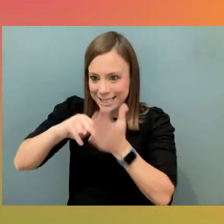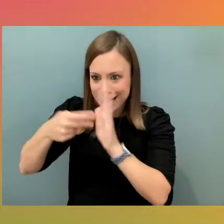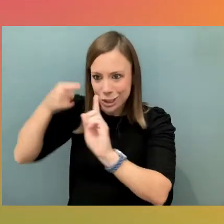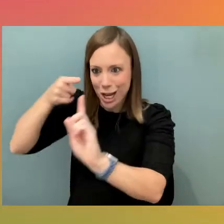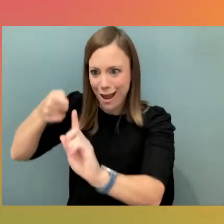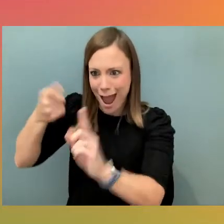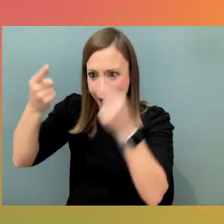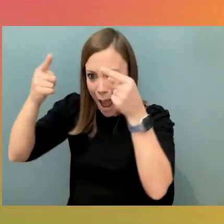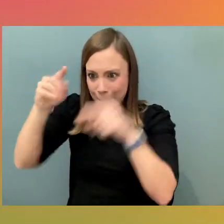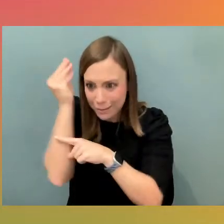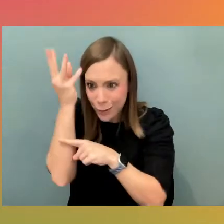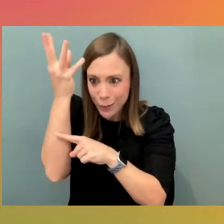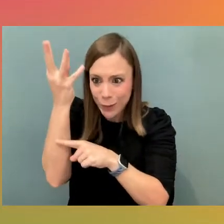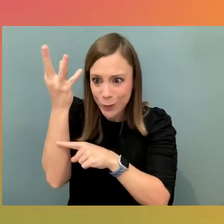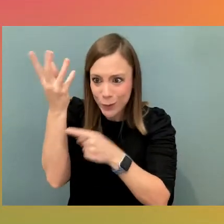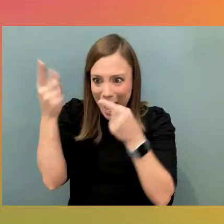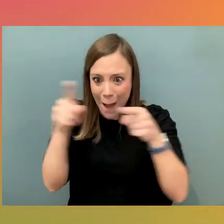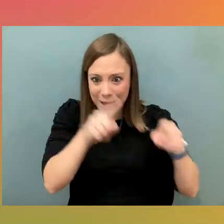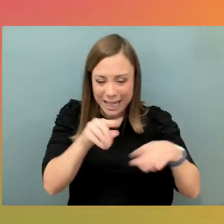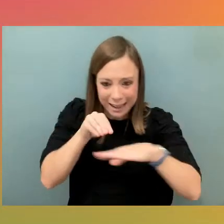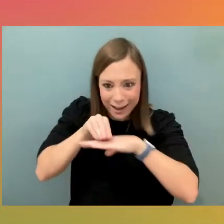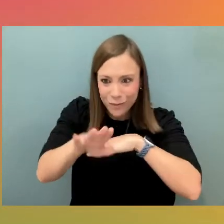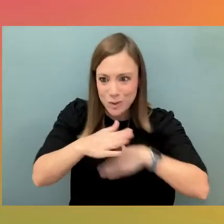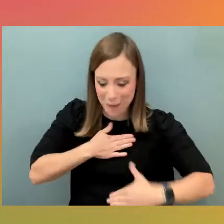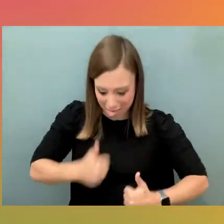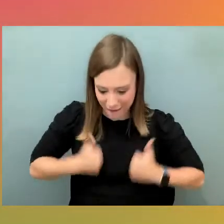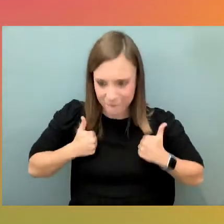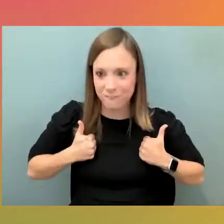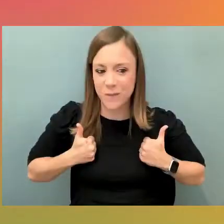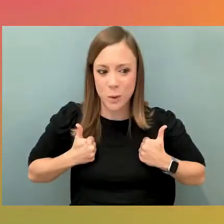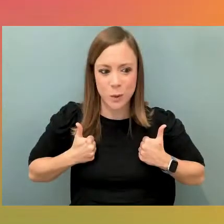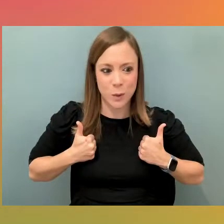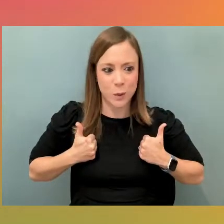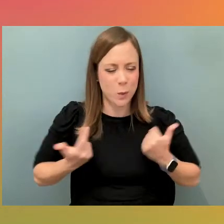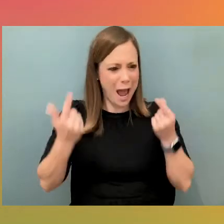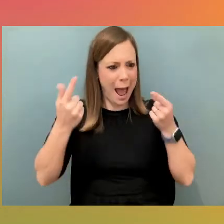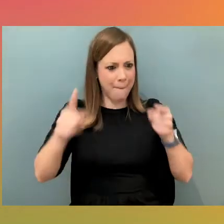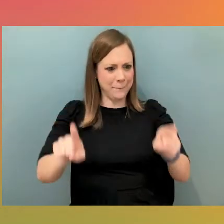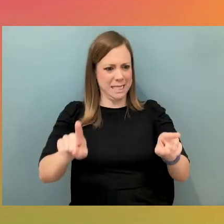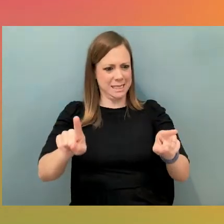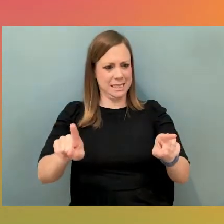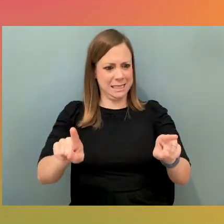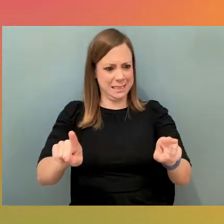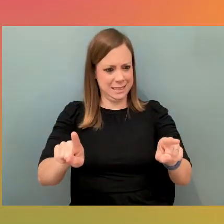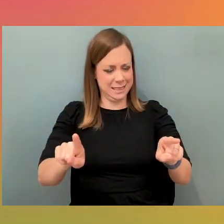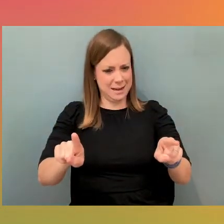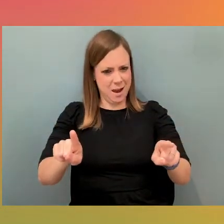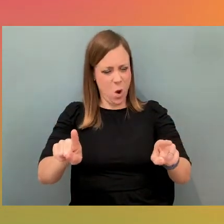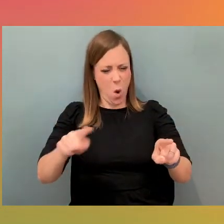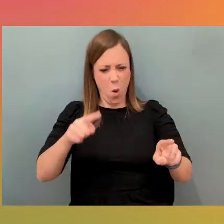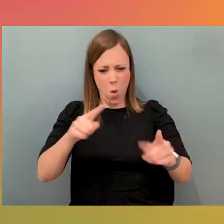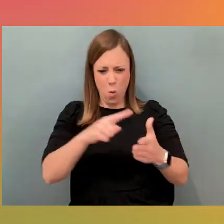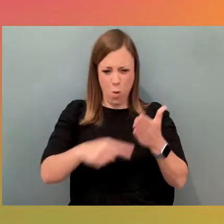LIFE? AND IF YOU WERE TO PUT YOURSELF IN THAT SCENE, WHAT'S